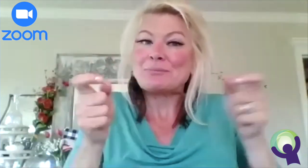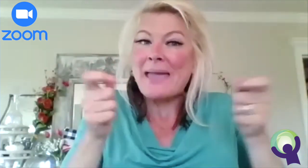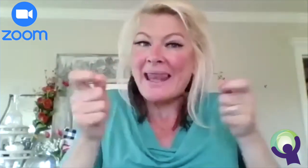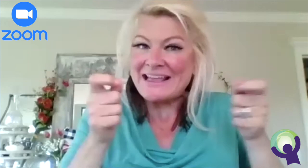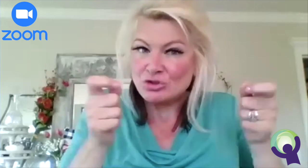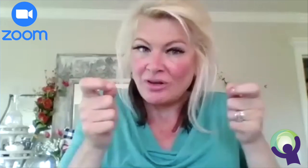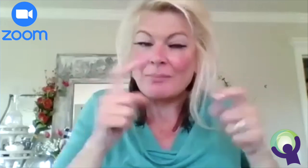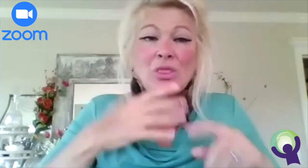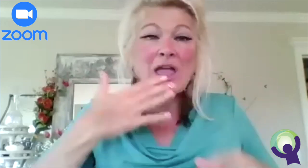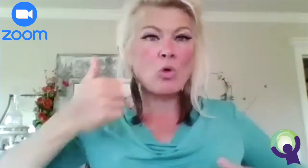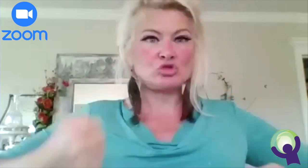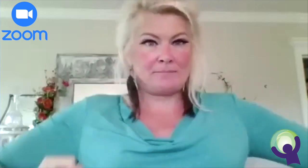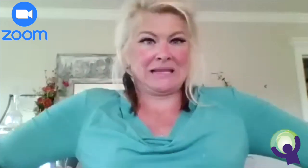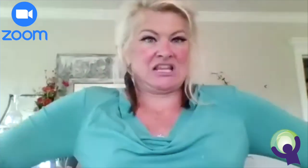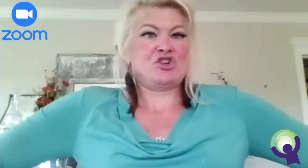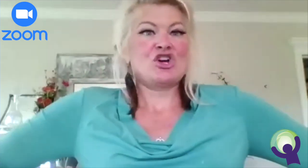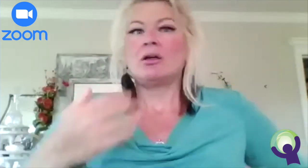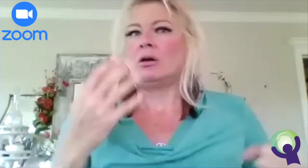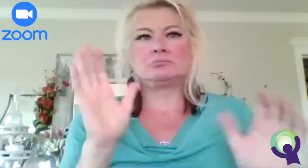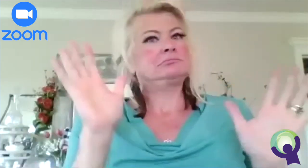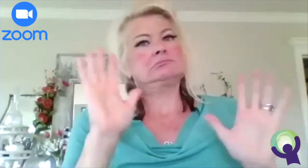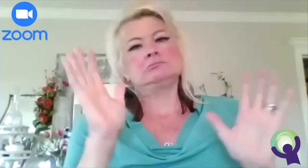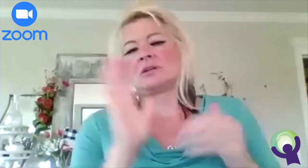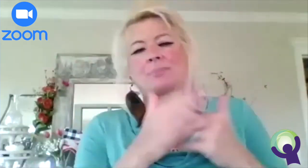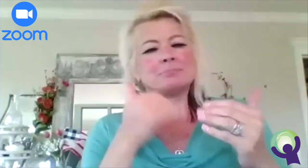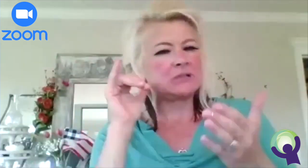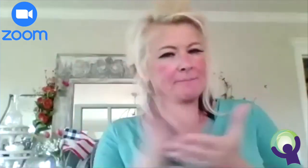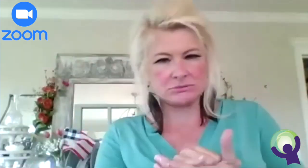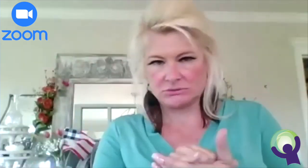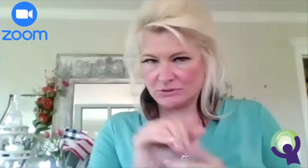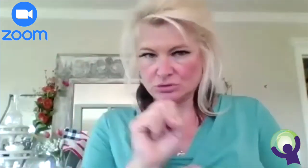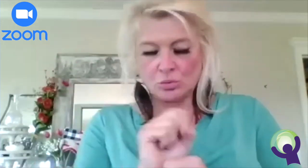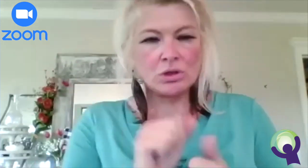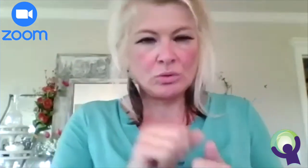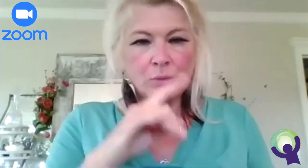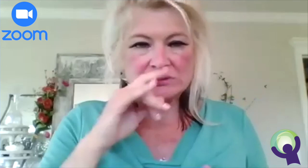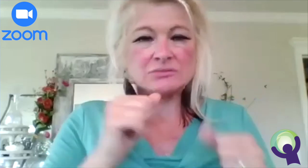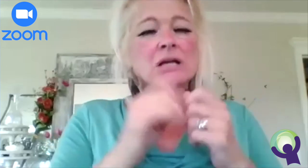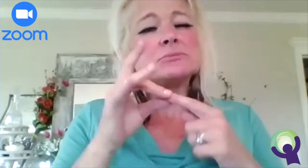when they're little, it's easier to manage. When they're older, it is more difficult. It starts